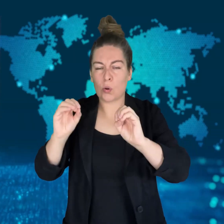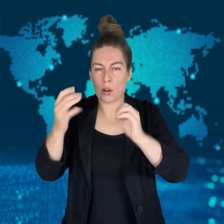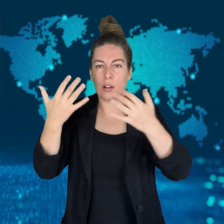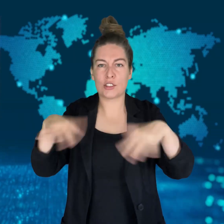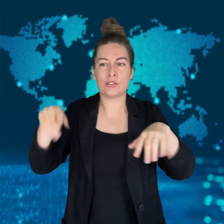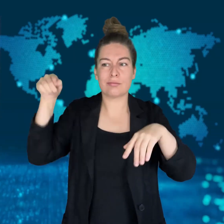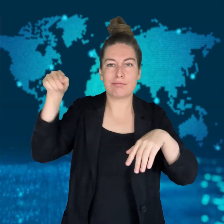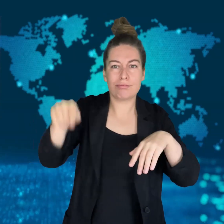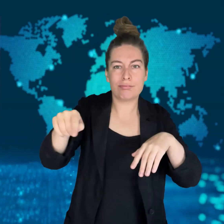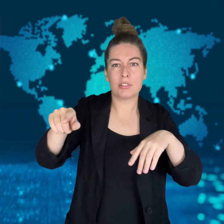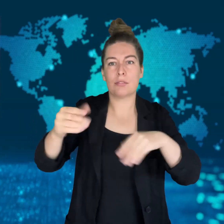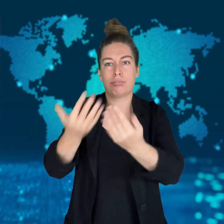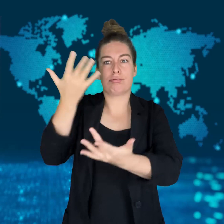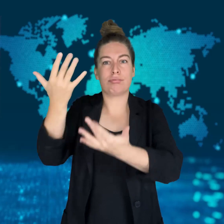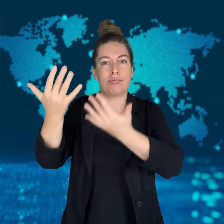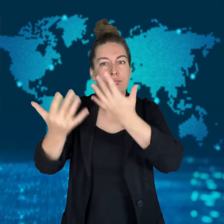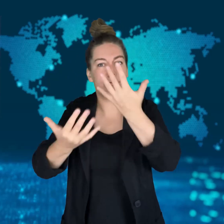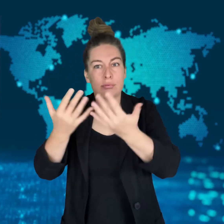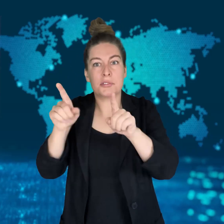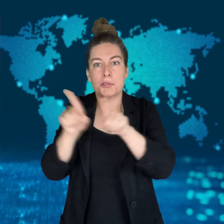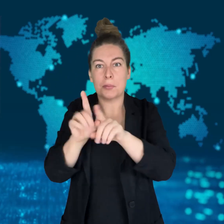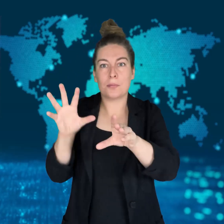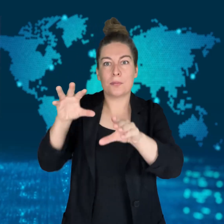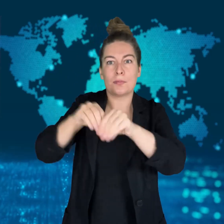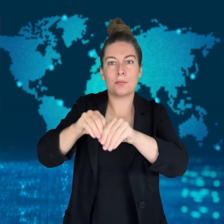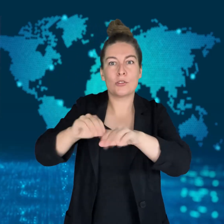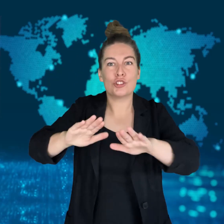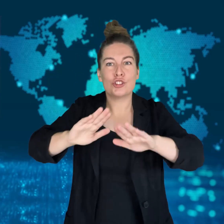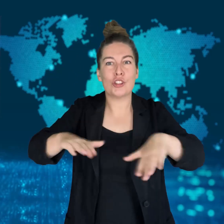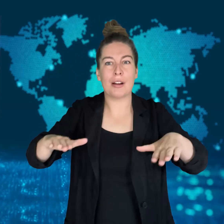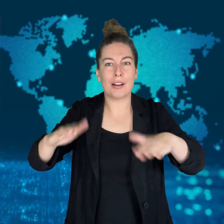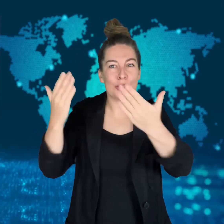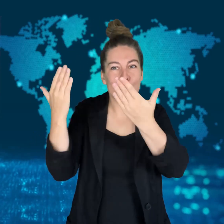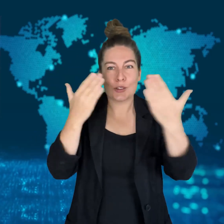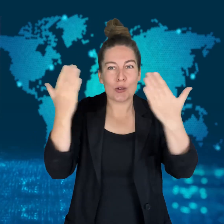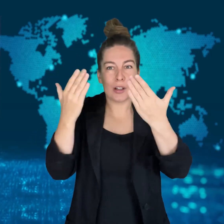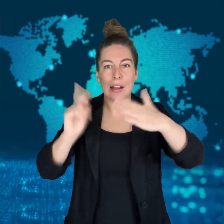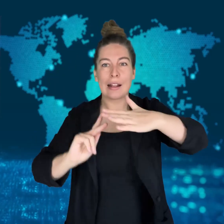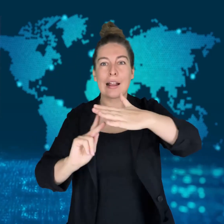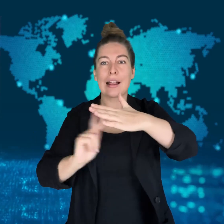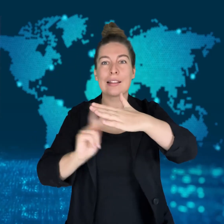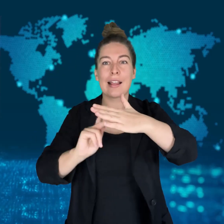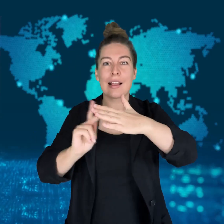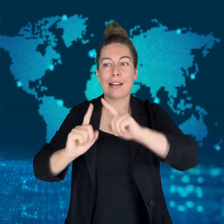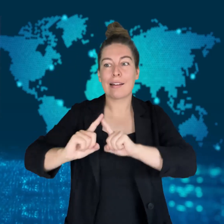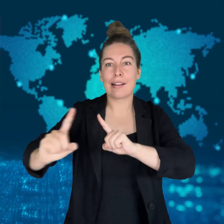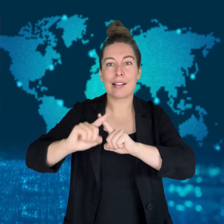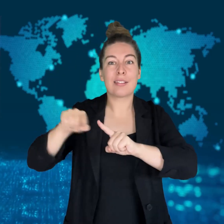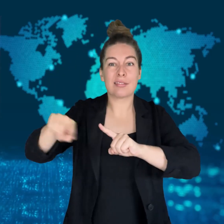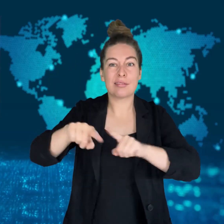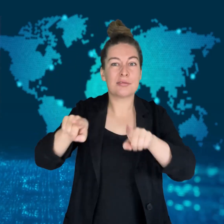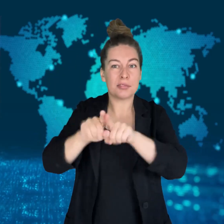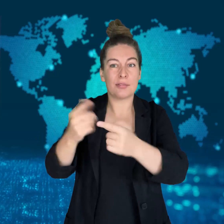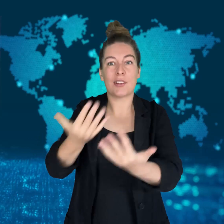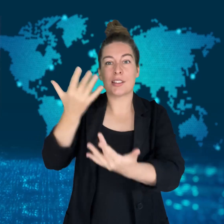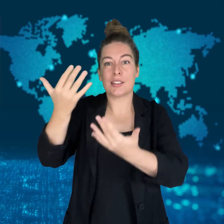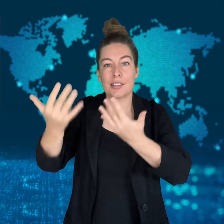including a kindergarten - caught fire.